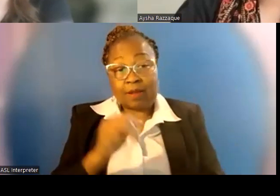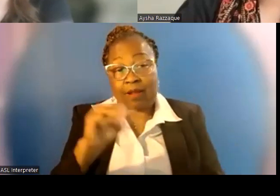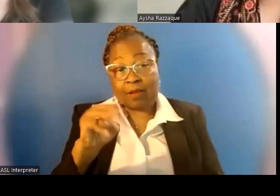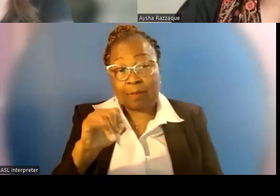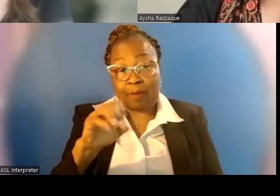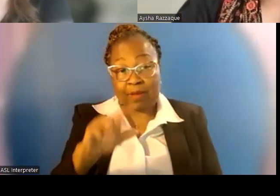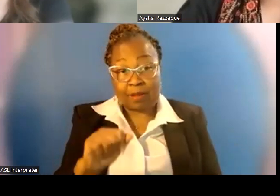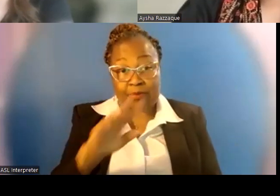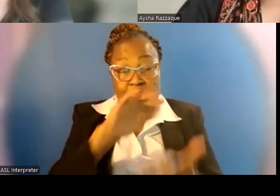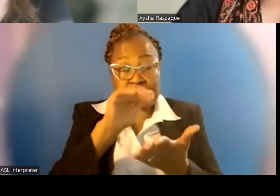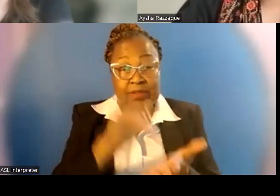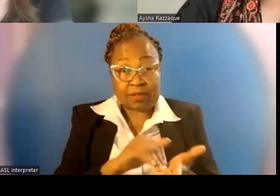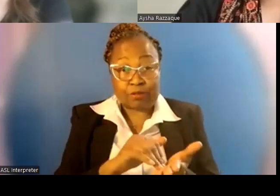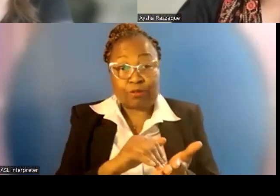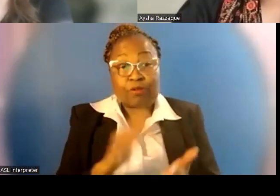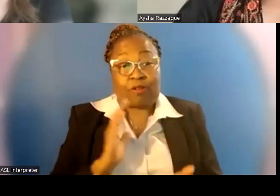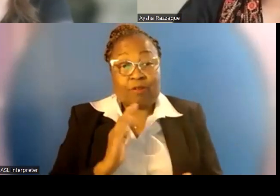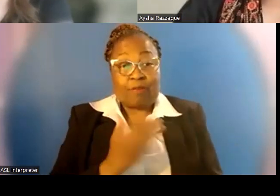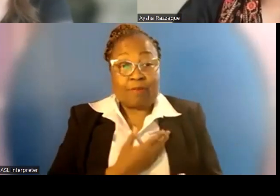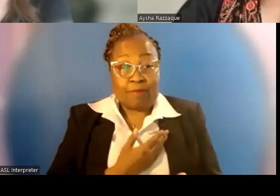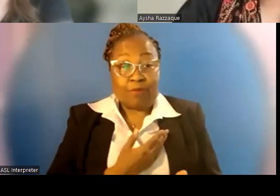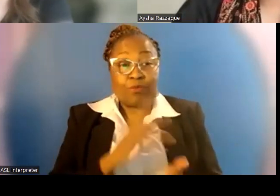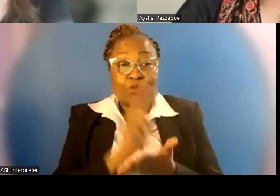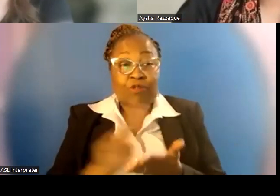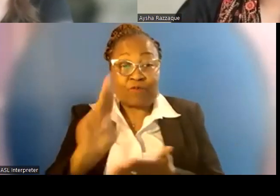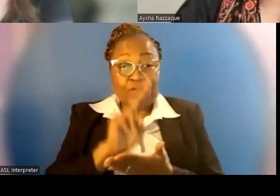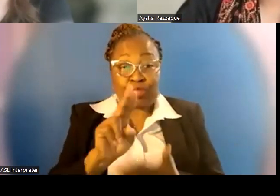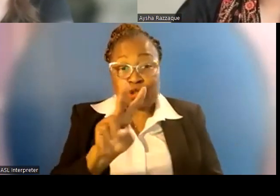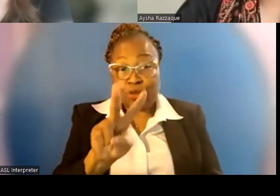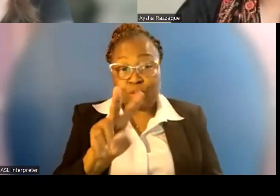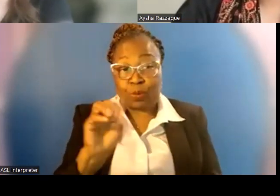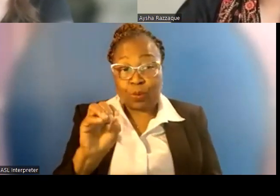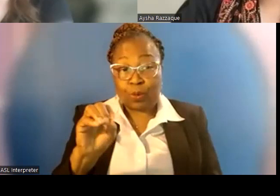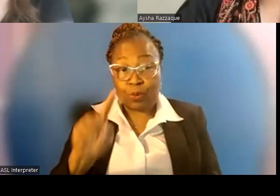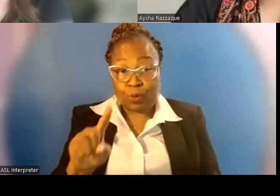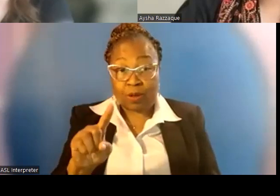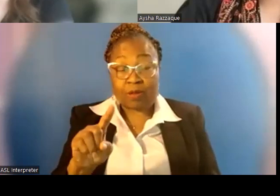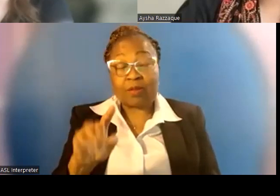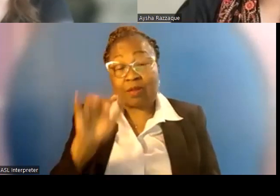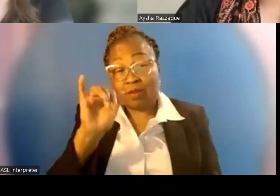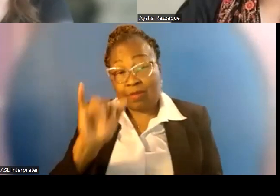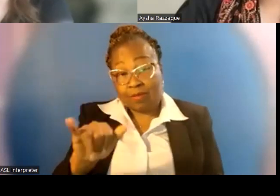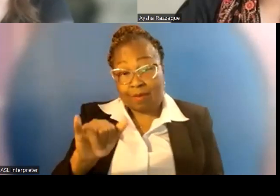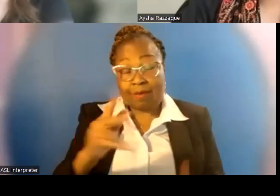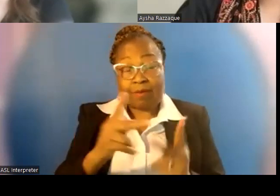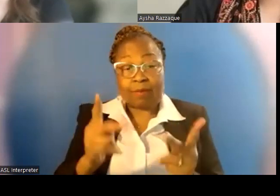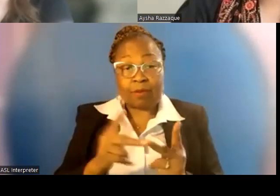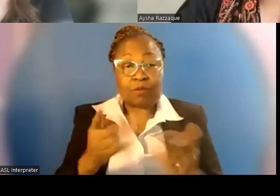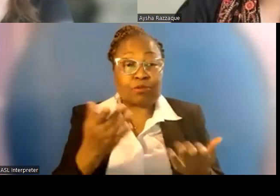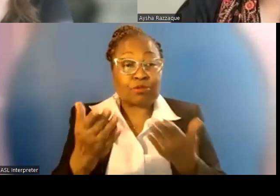at Miami University in 2001. The work of the Myaamia Center serves the Miami tribe community